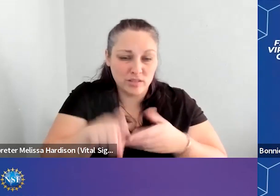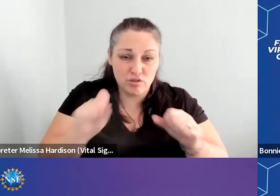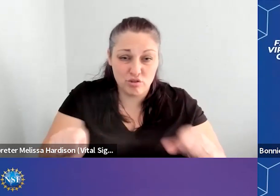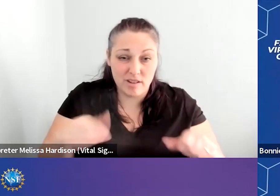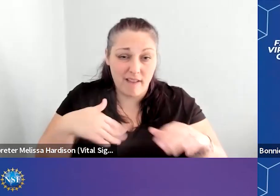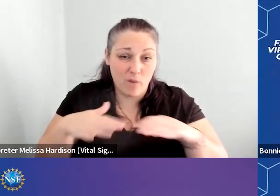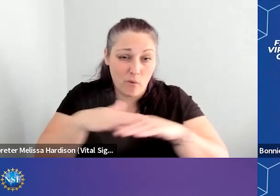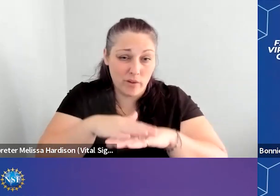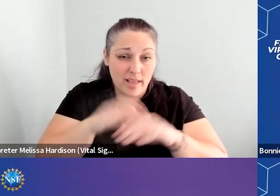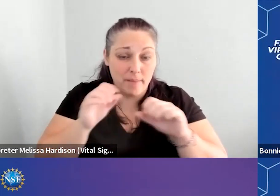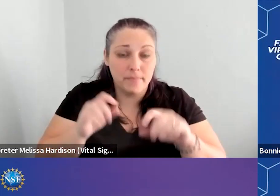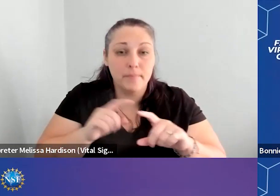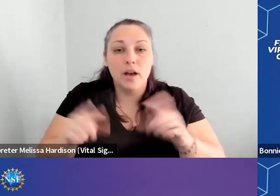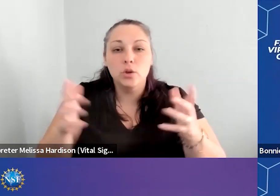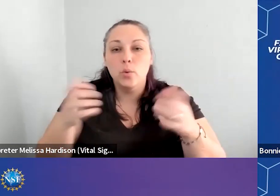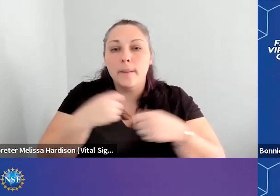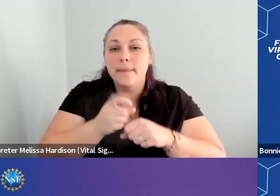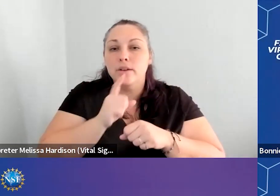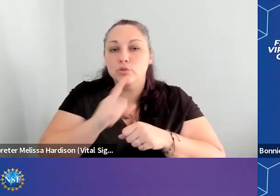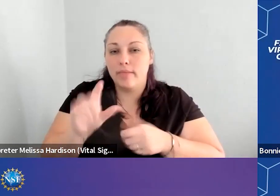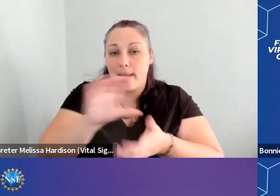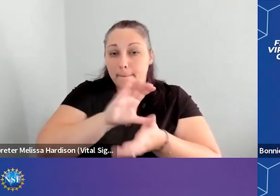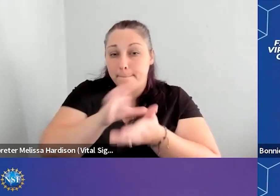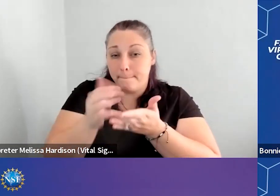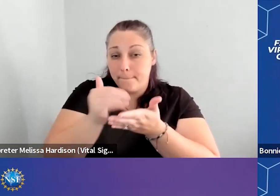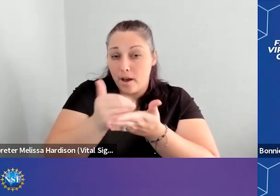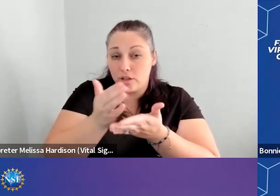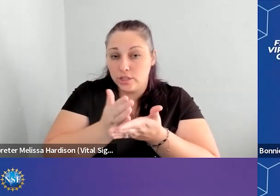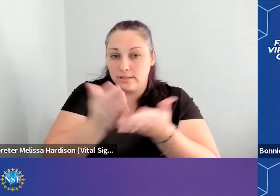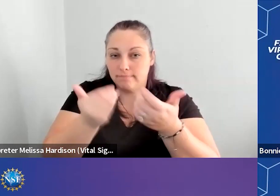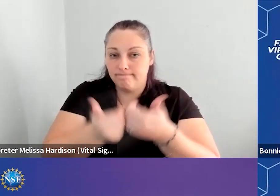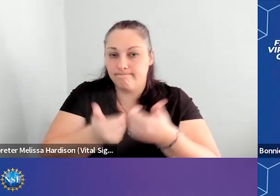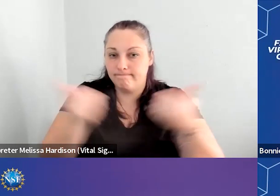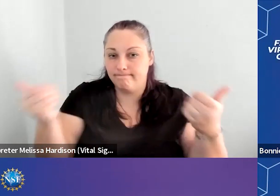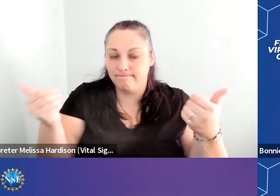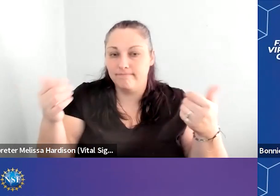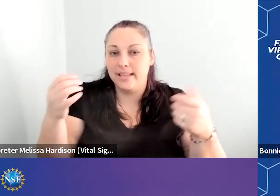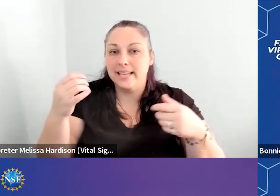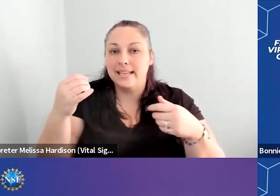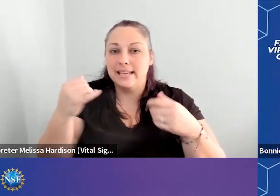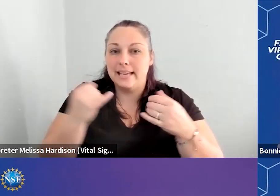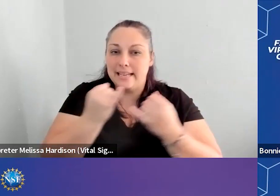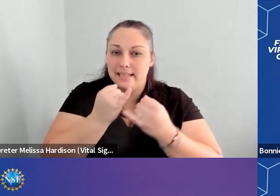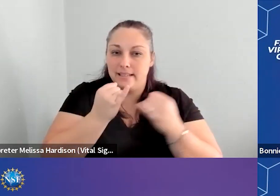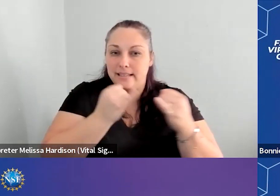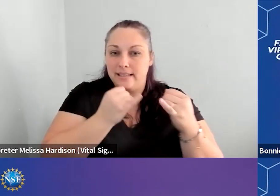that the budgets are independent of each other, right? So that's important. You don't want to be double-dipping. That's illegal .